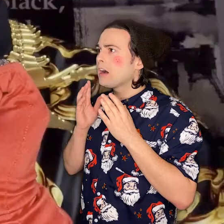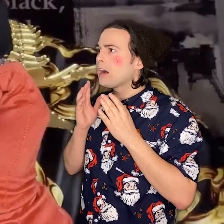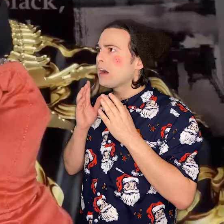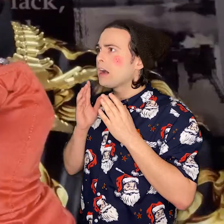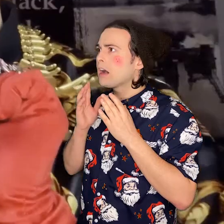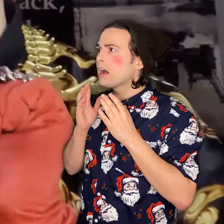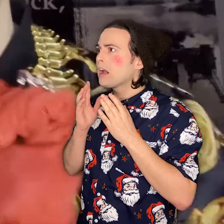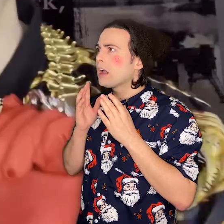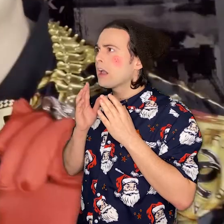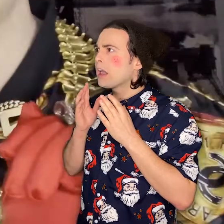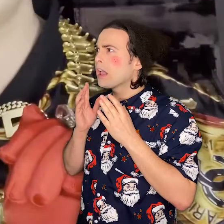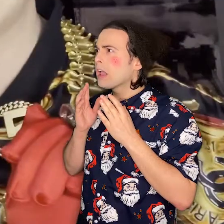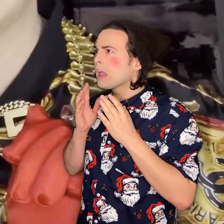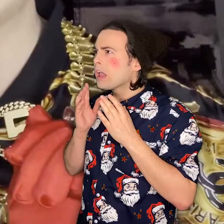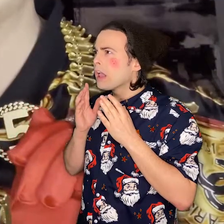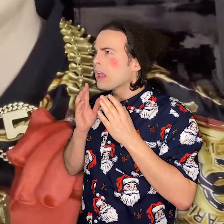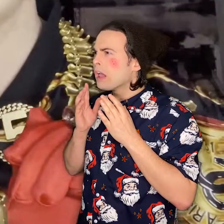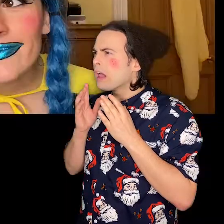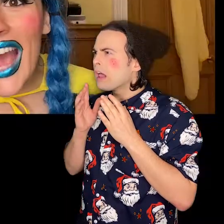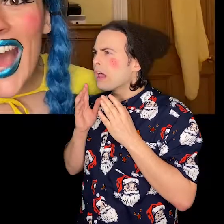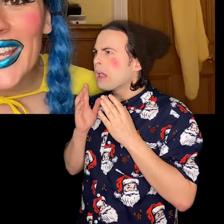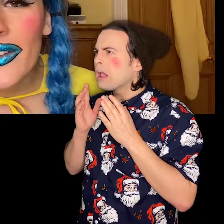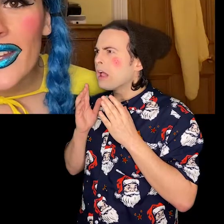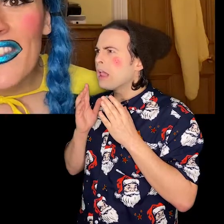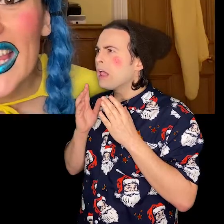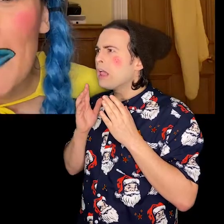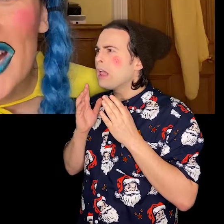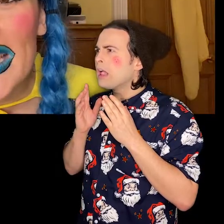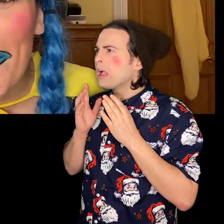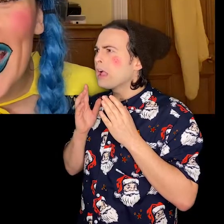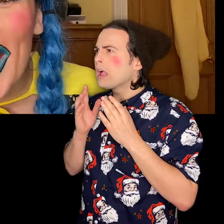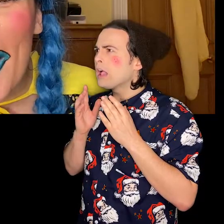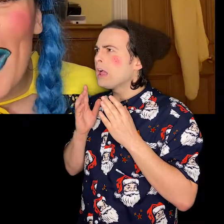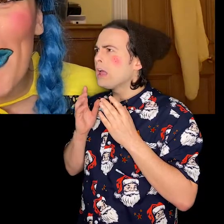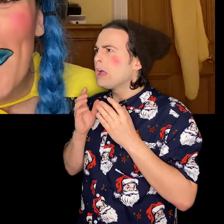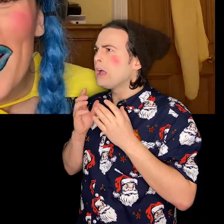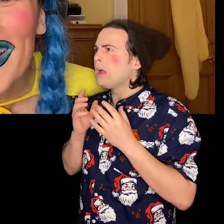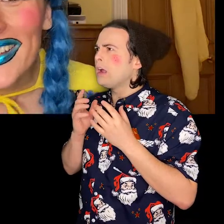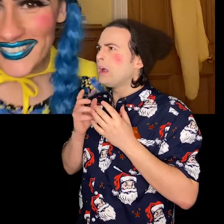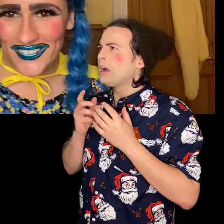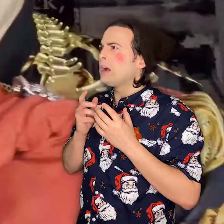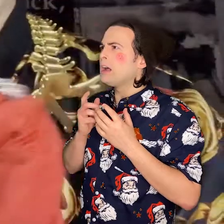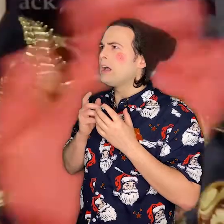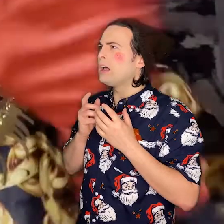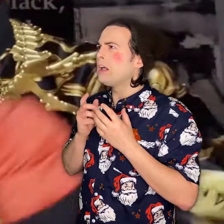Judy - Magic Knickers? Wind - Aye, they keep disappearing up my bum! See yaaa!